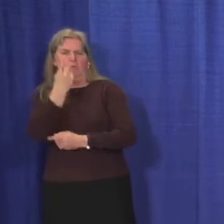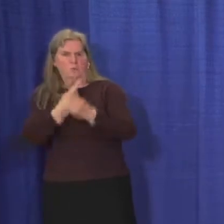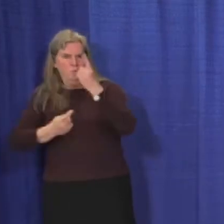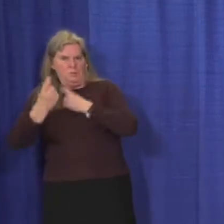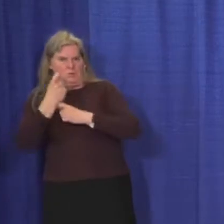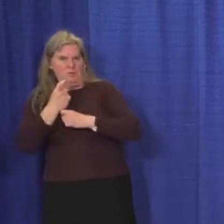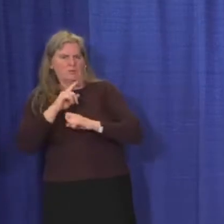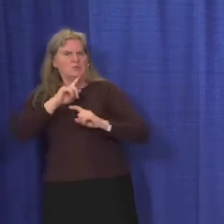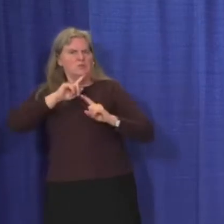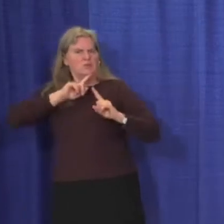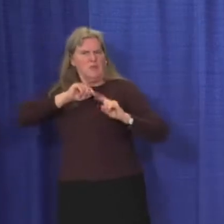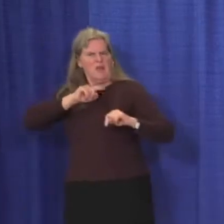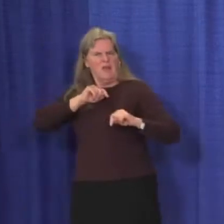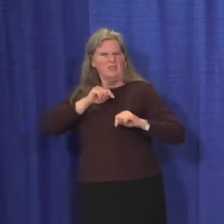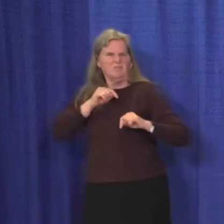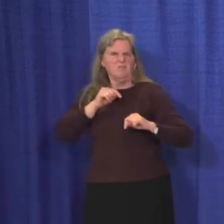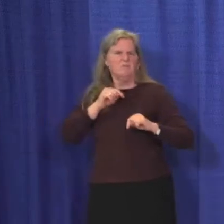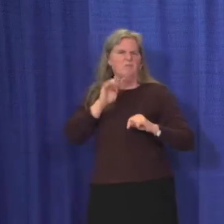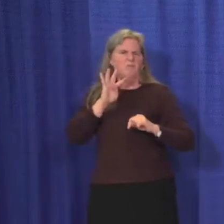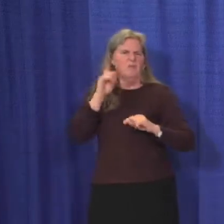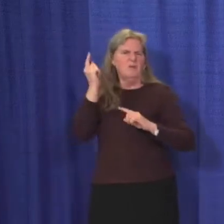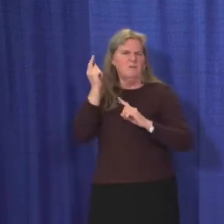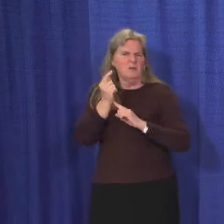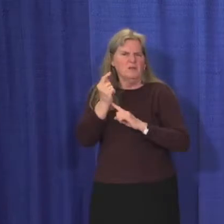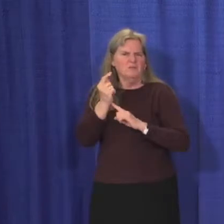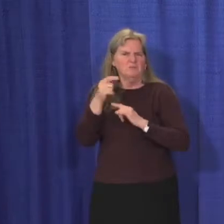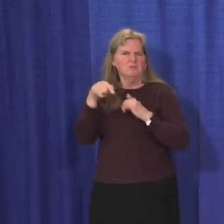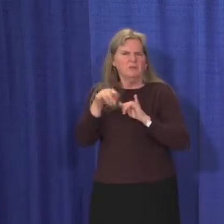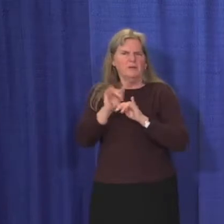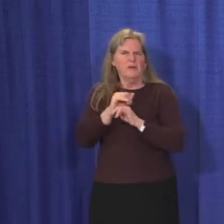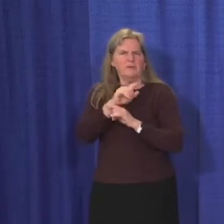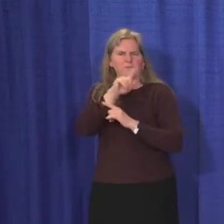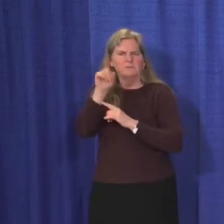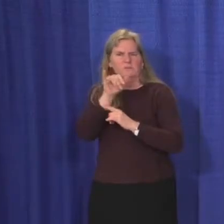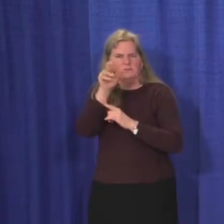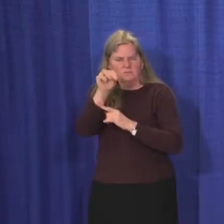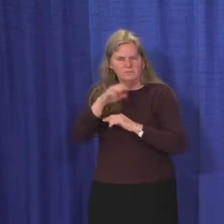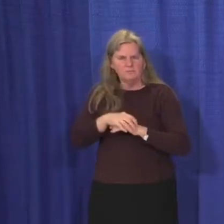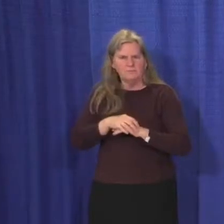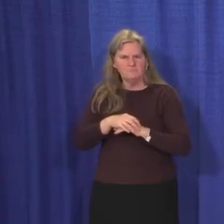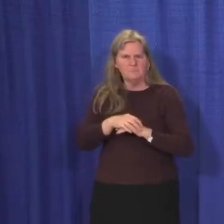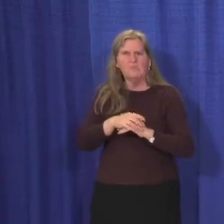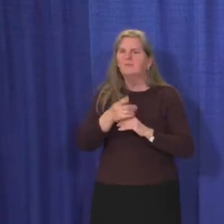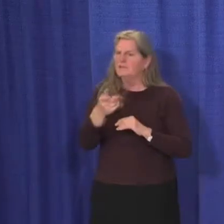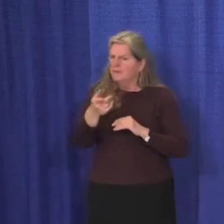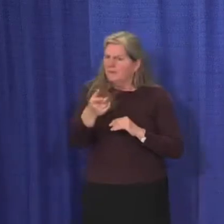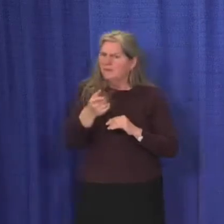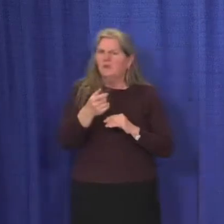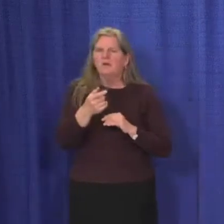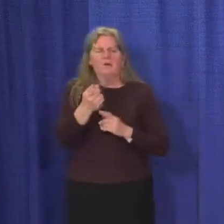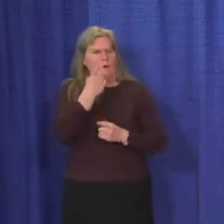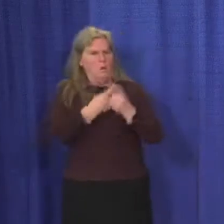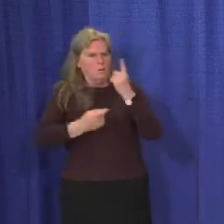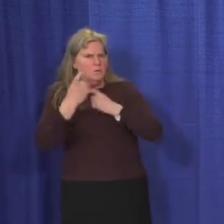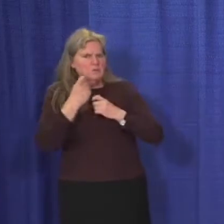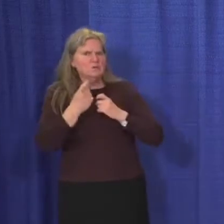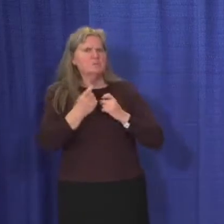revisit some of the questions asked within that period. Many related to how vaccination